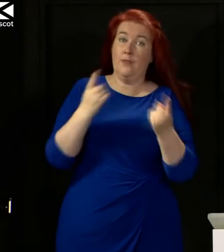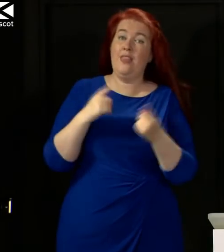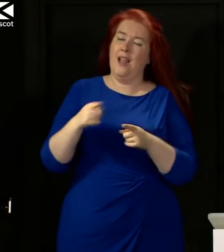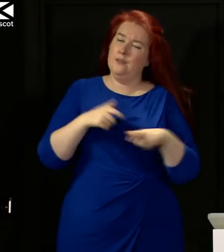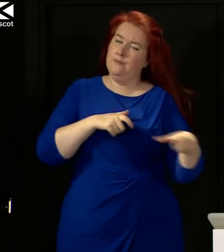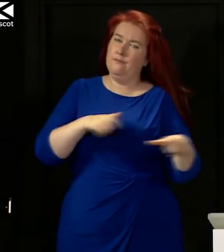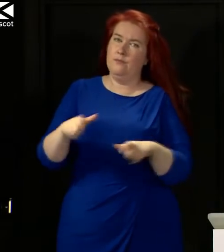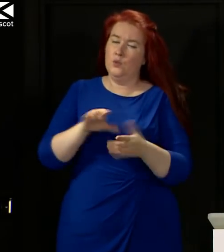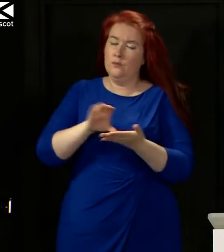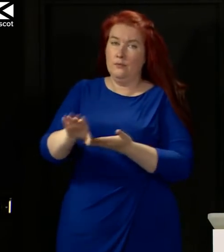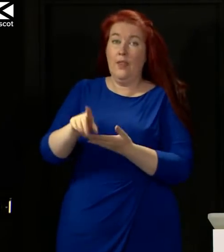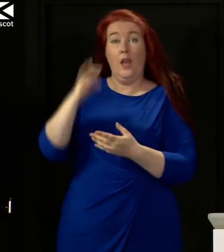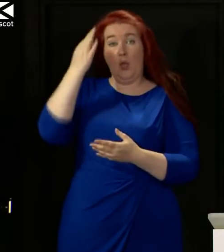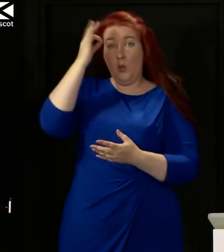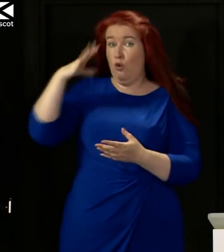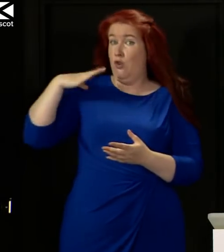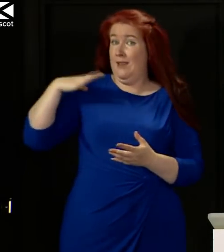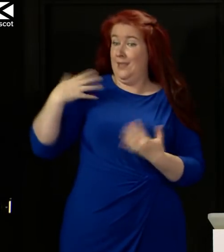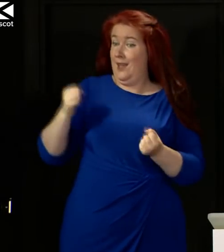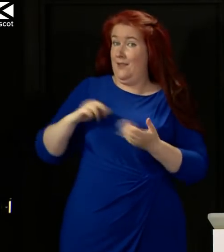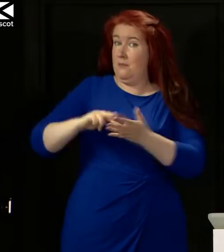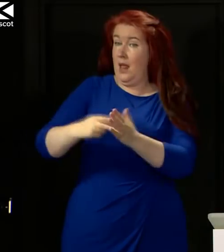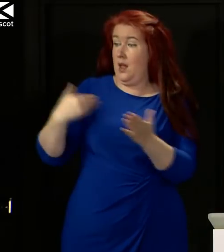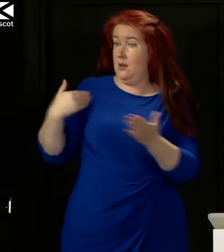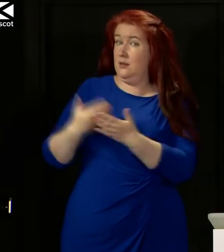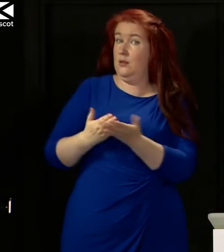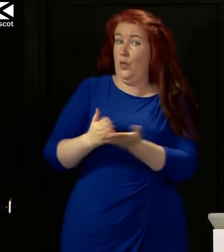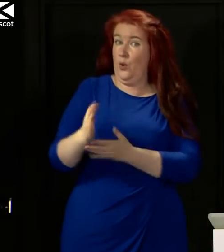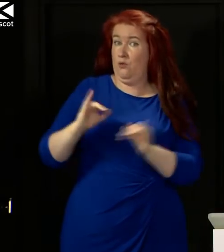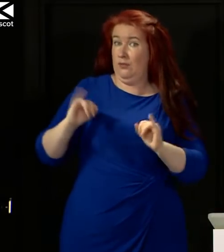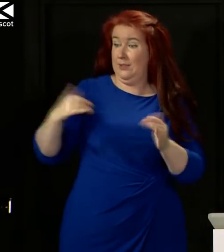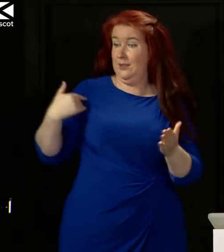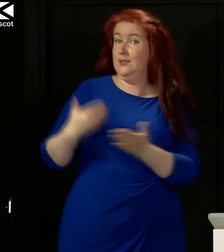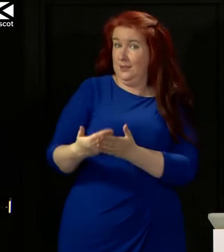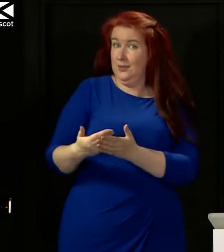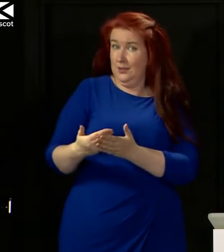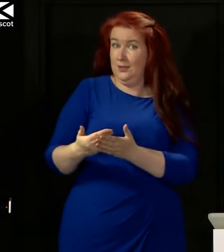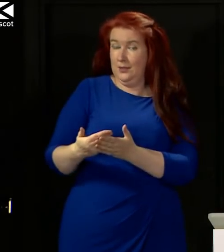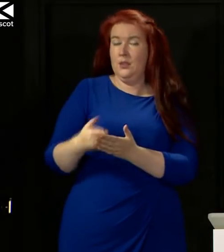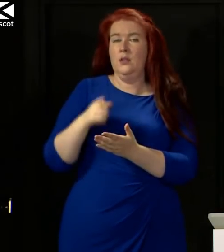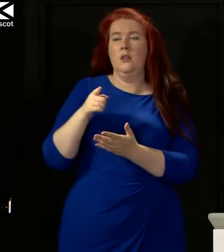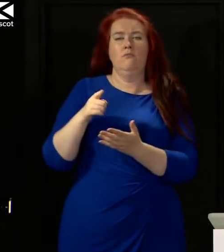have had throughout the crisis period, and they have been provided that in a range of